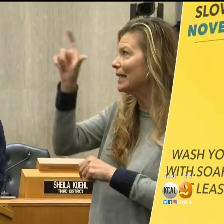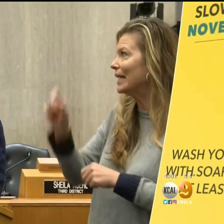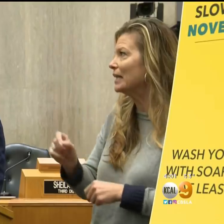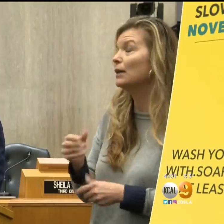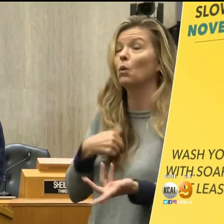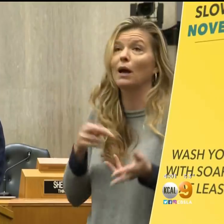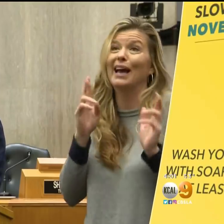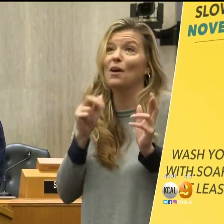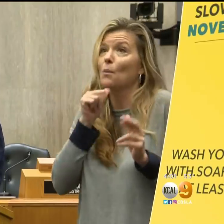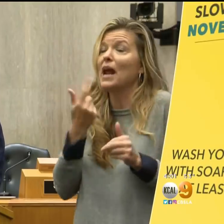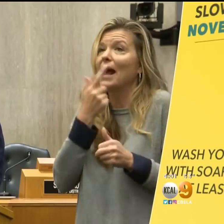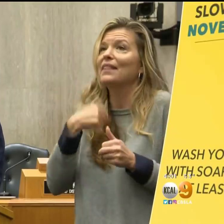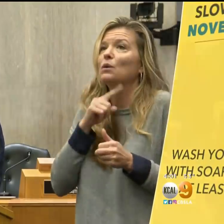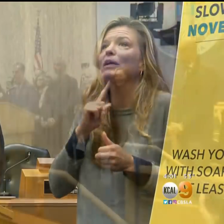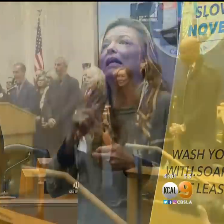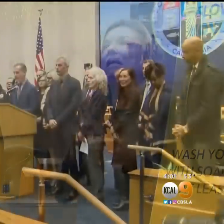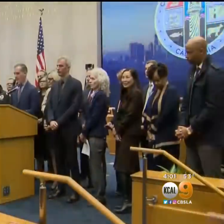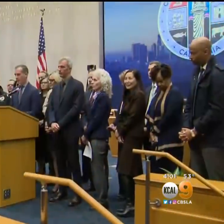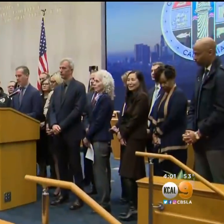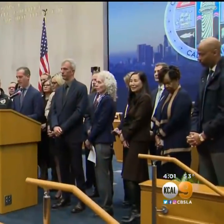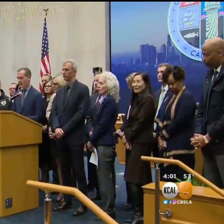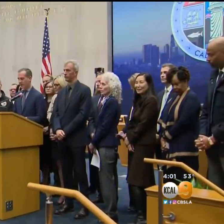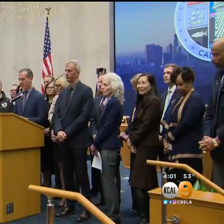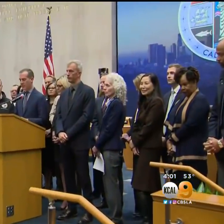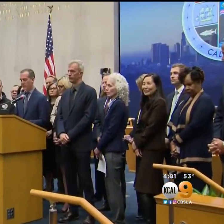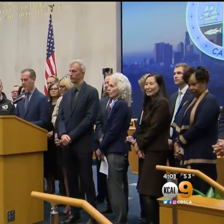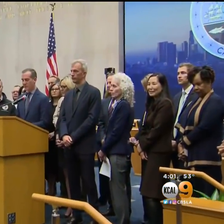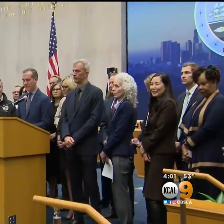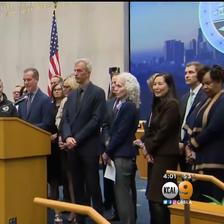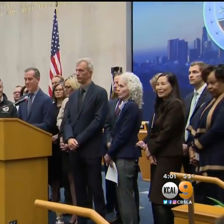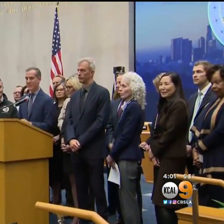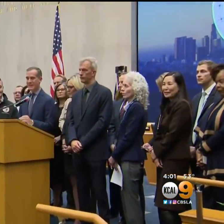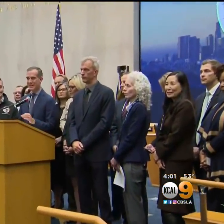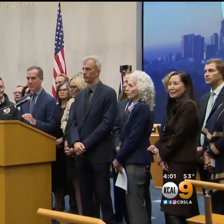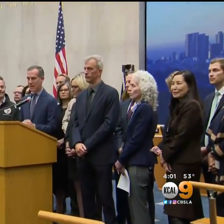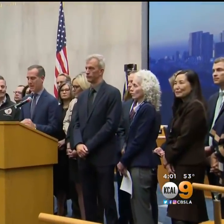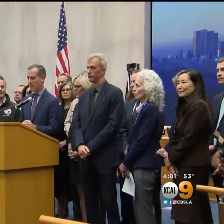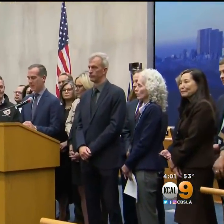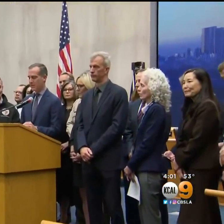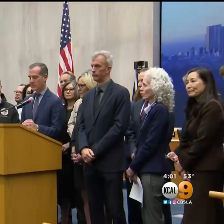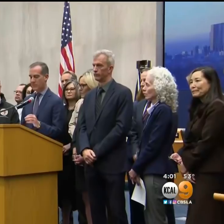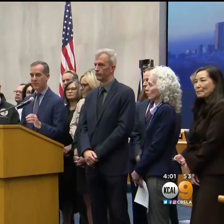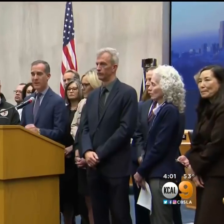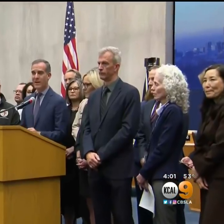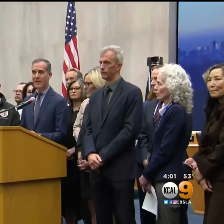CONDITIONS WILL RESULT IN MORE POSITIVES. I HOPE WE ARE GETTING IN FRONT